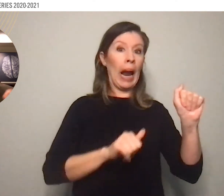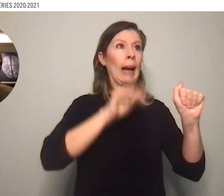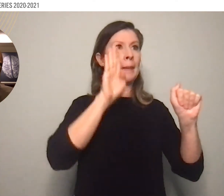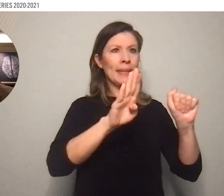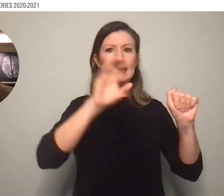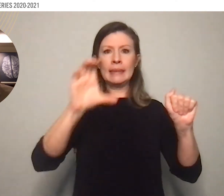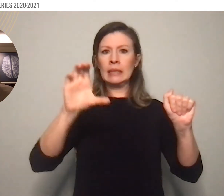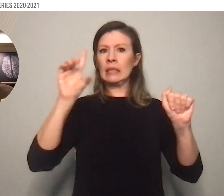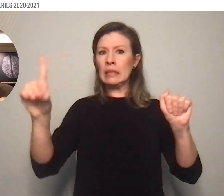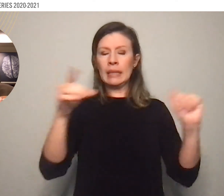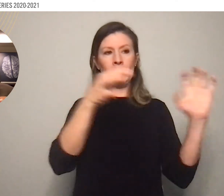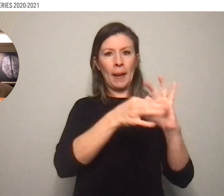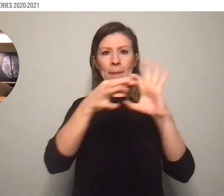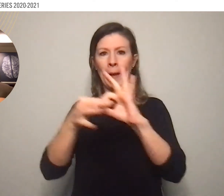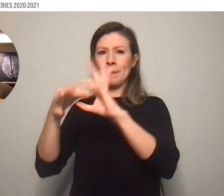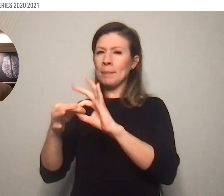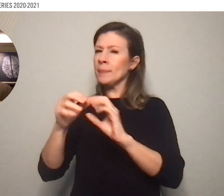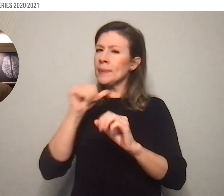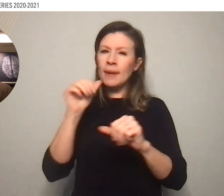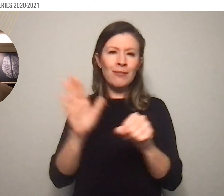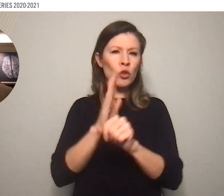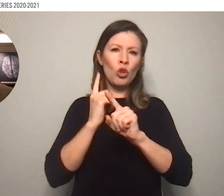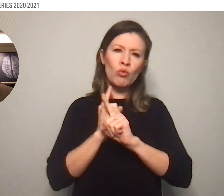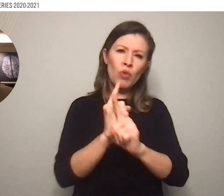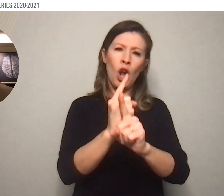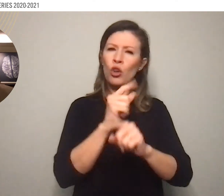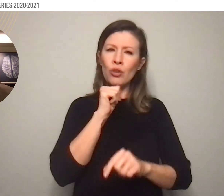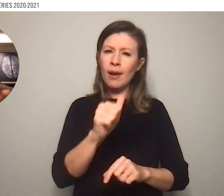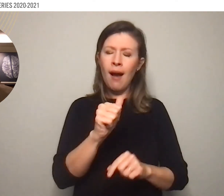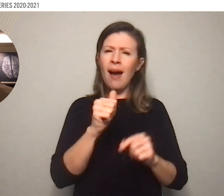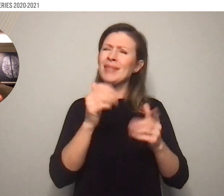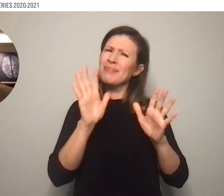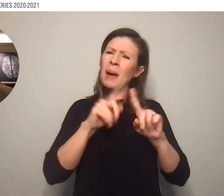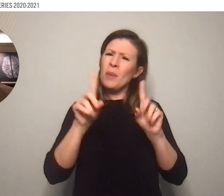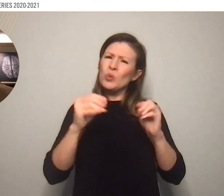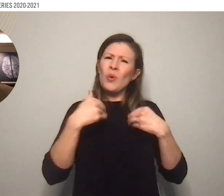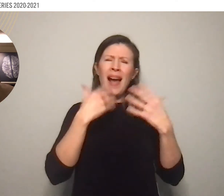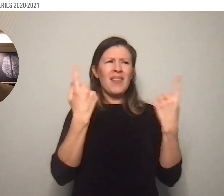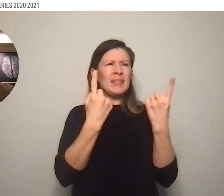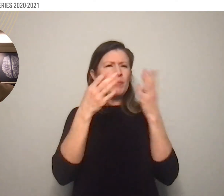a connects to b connects to c connects to d right. But rather there's some non-specified